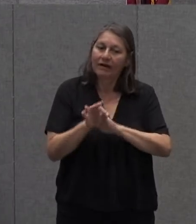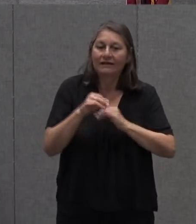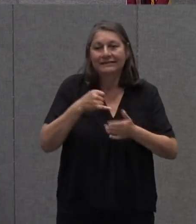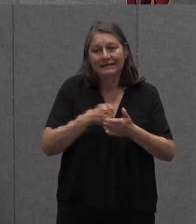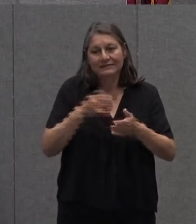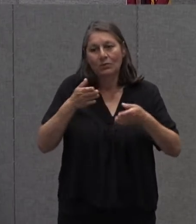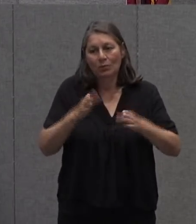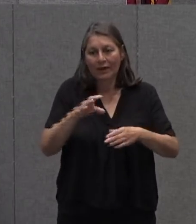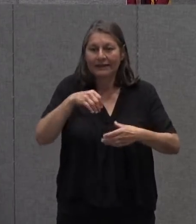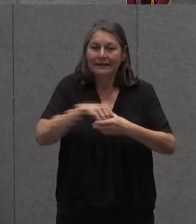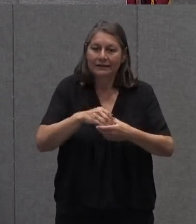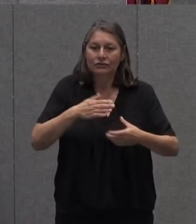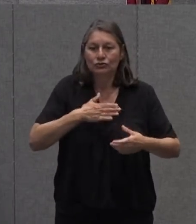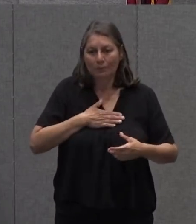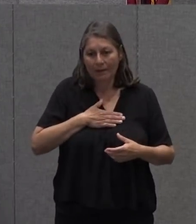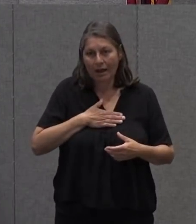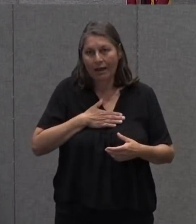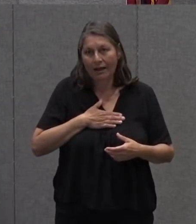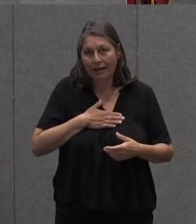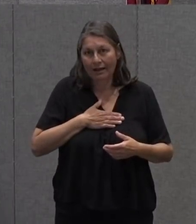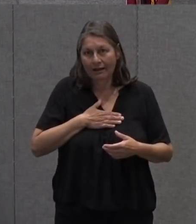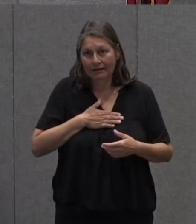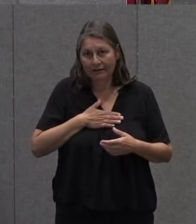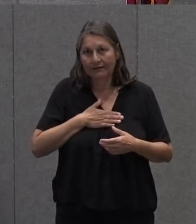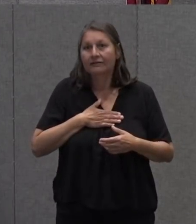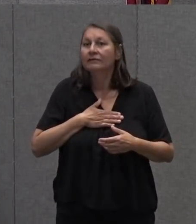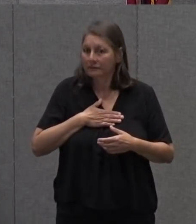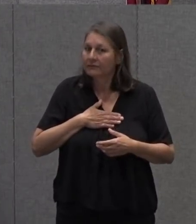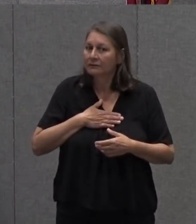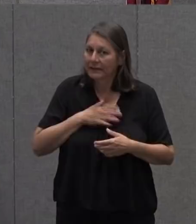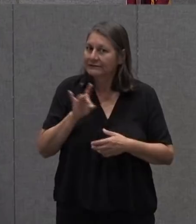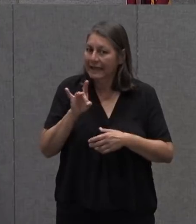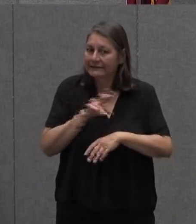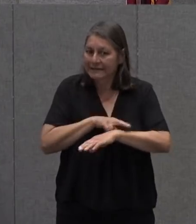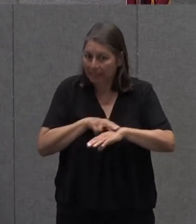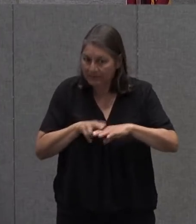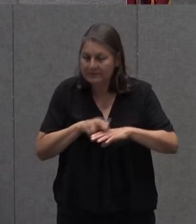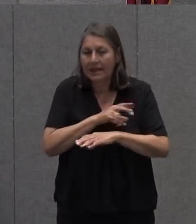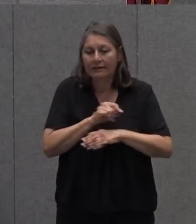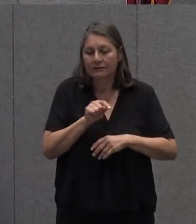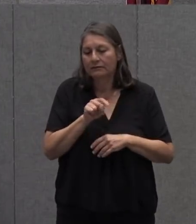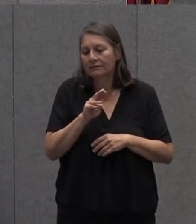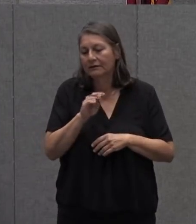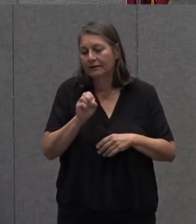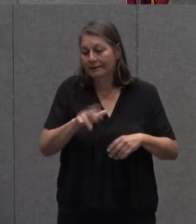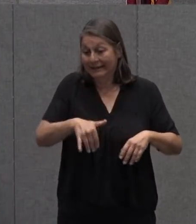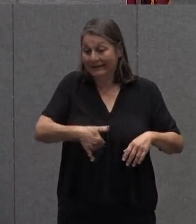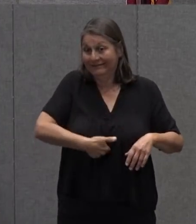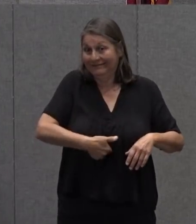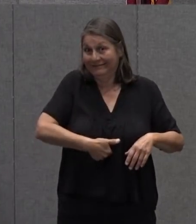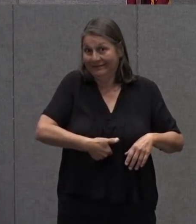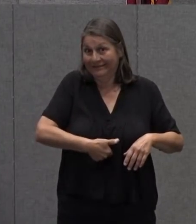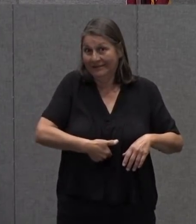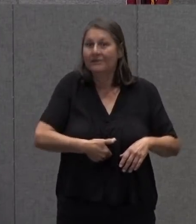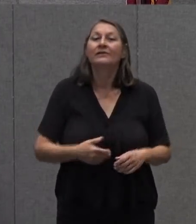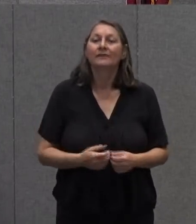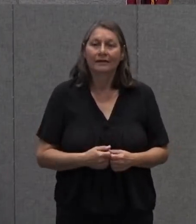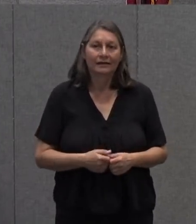And then tummy had two syllables. So this met the requirements of being five lines long,